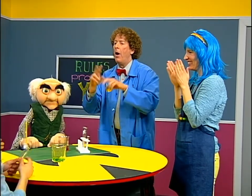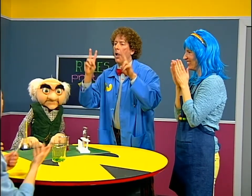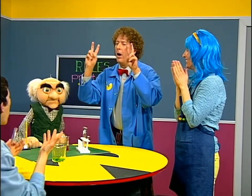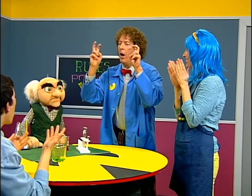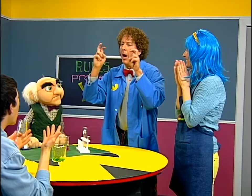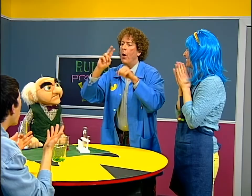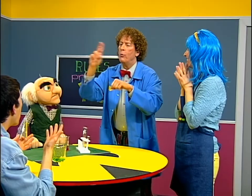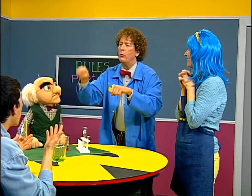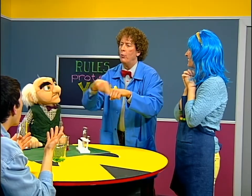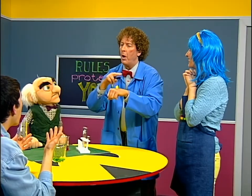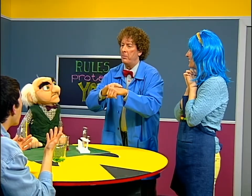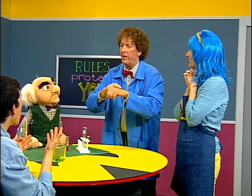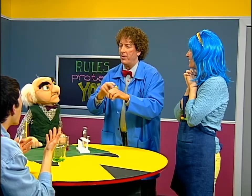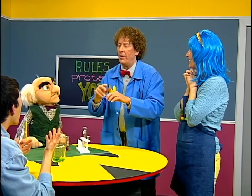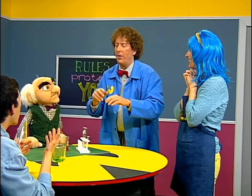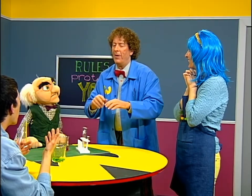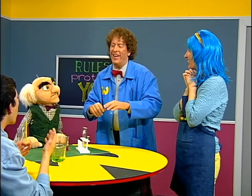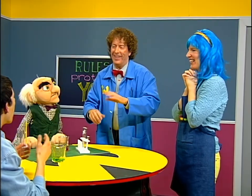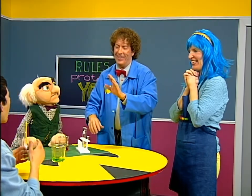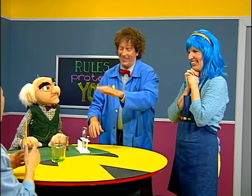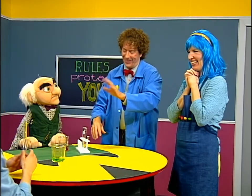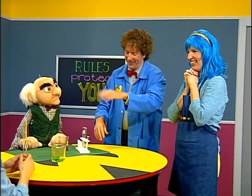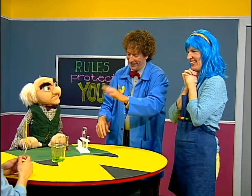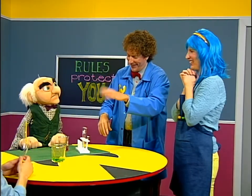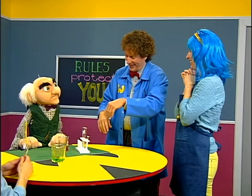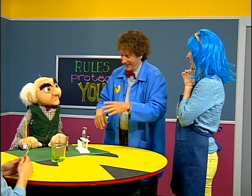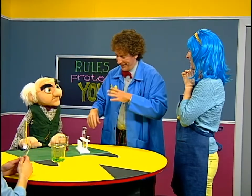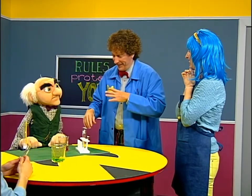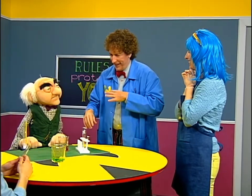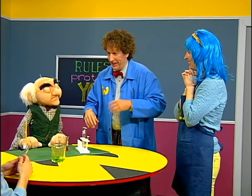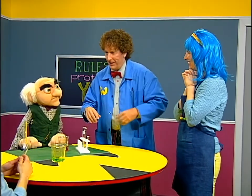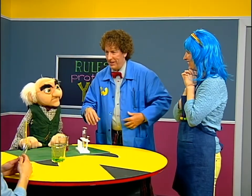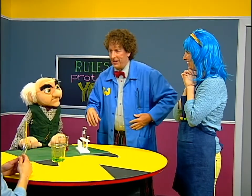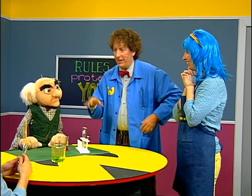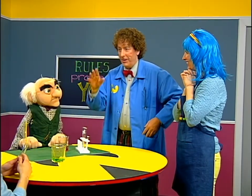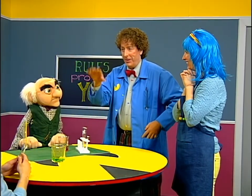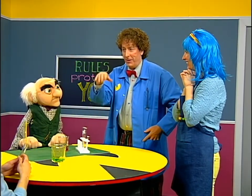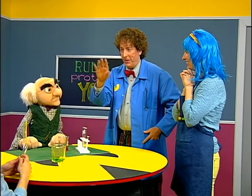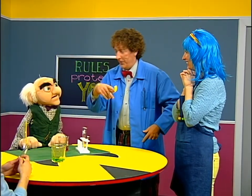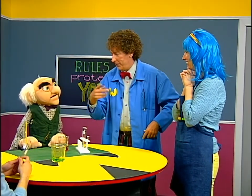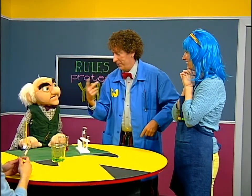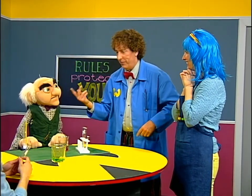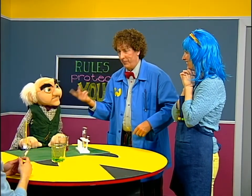UH, DON'T PUT THAT IN THE SINK AGAIN, HUH. OH, HUH, WHAT'S THIS?